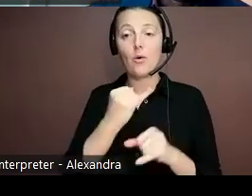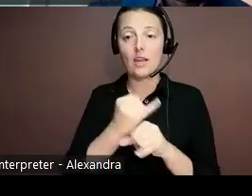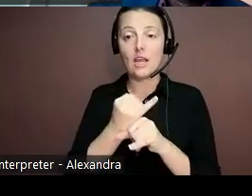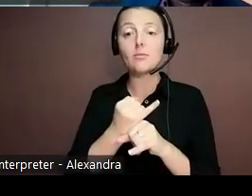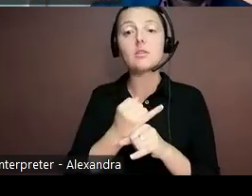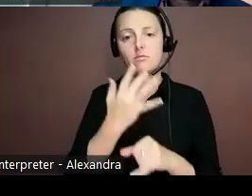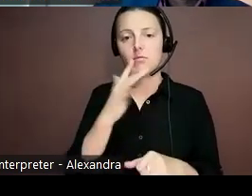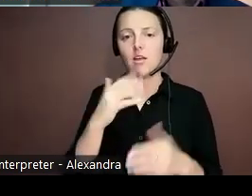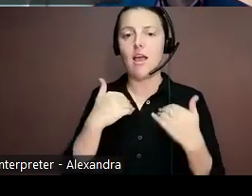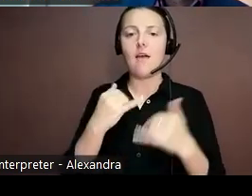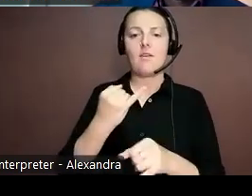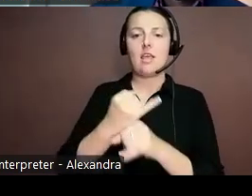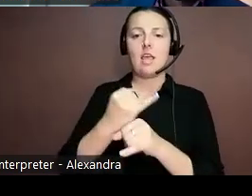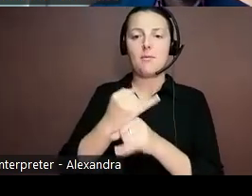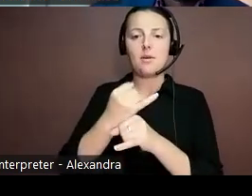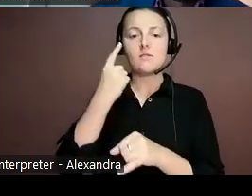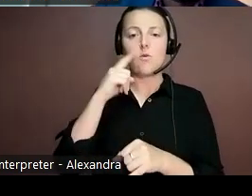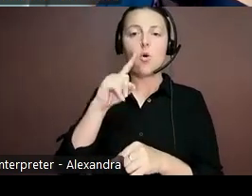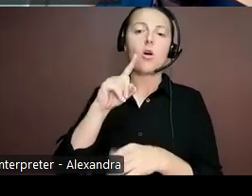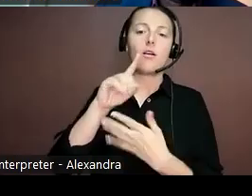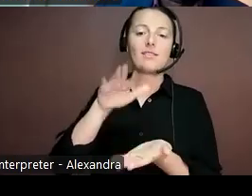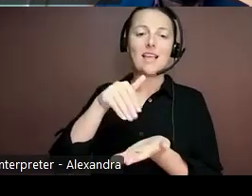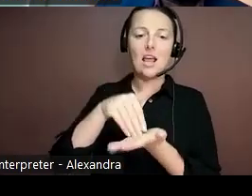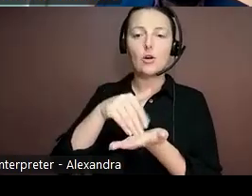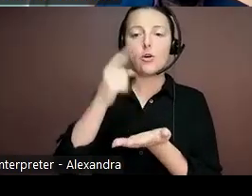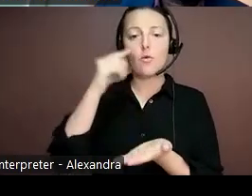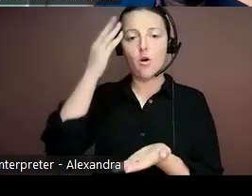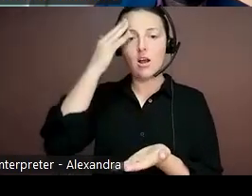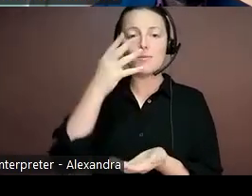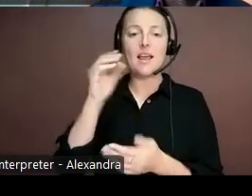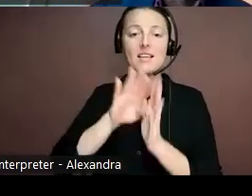brain which is was created as part of our partnership with Columbia University and